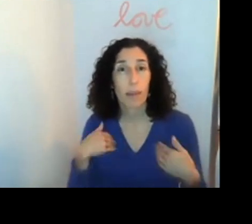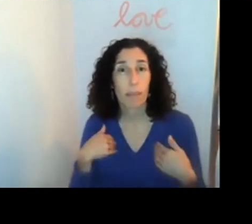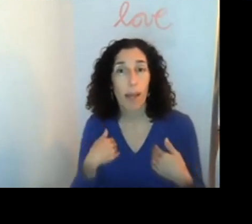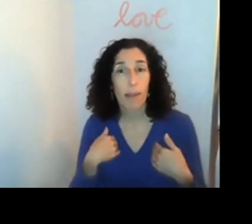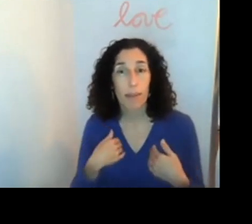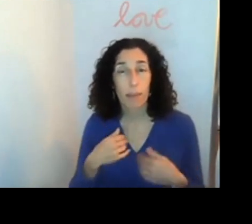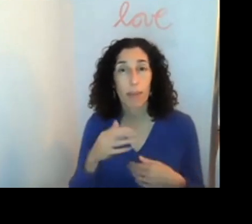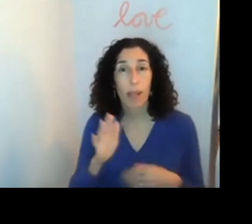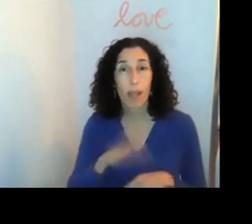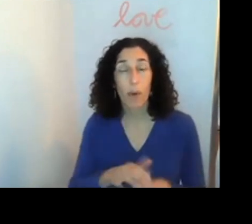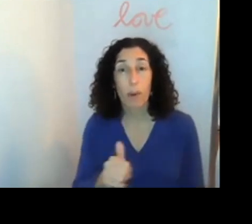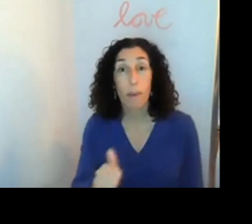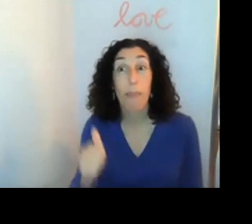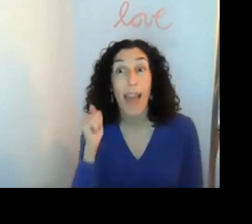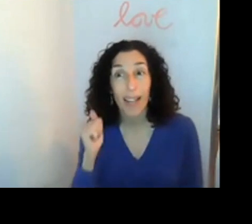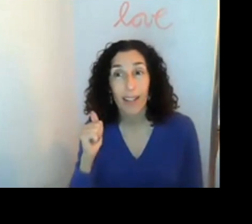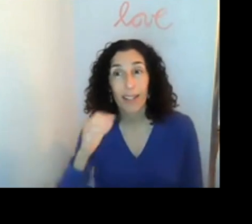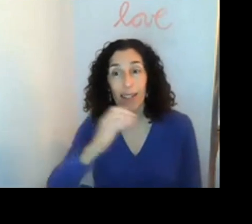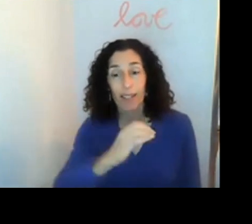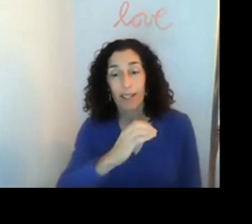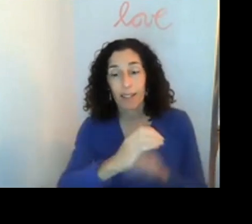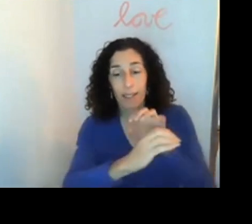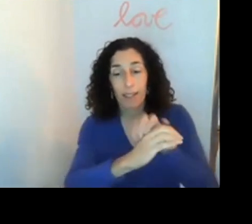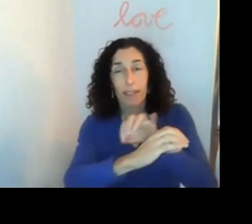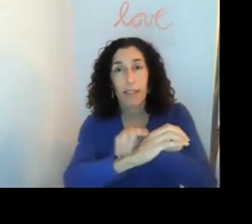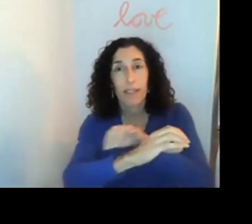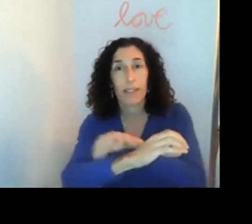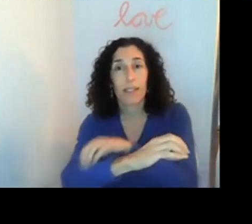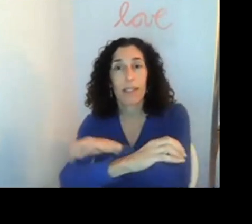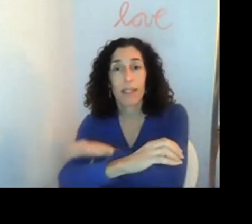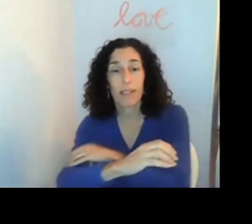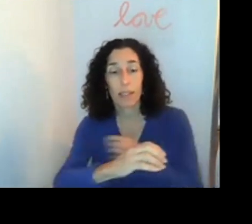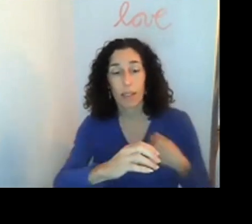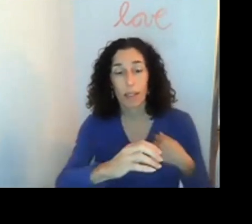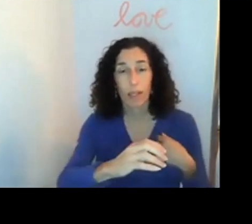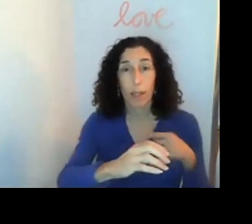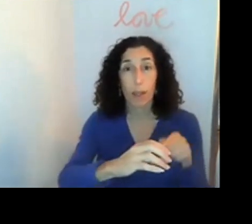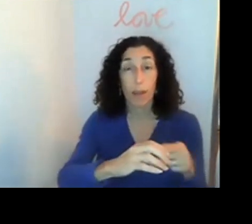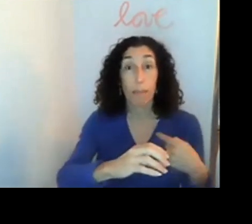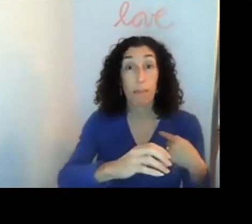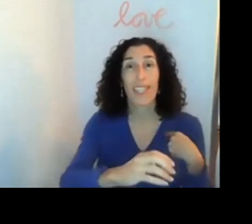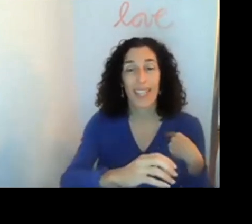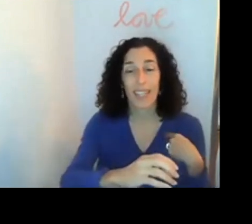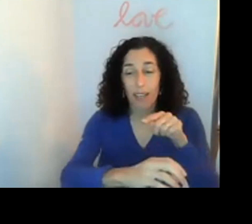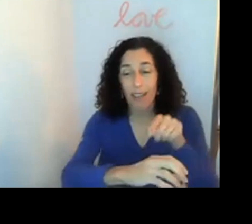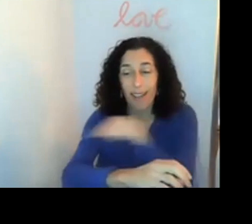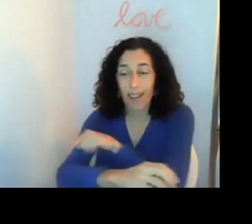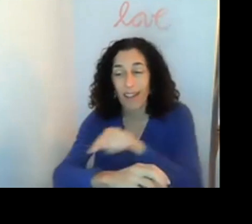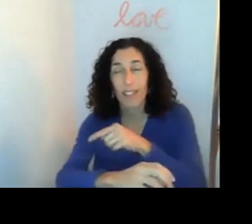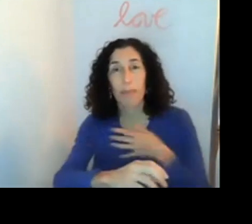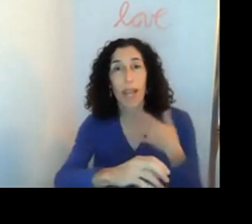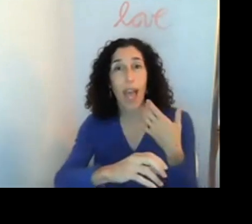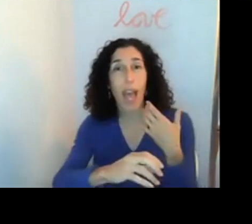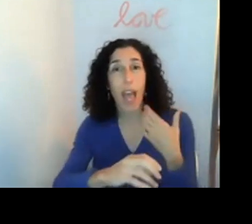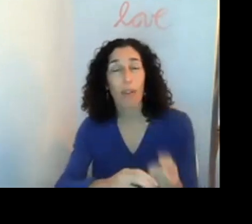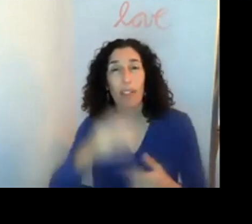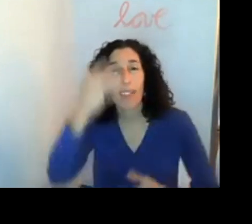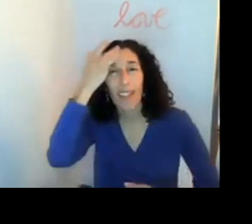you say it's not important. You put it there. It has some importance. So I think about,